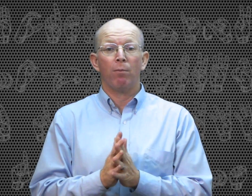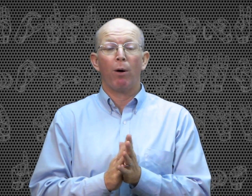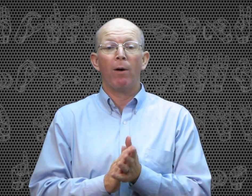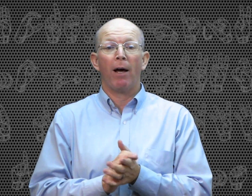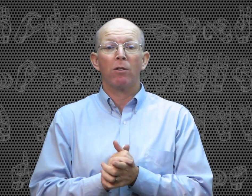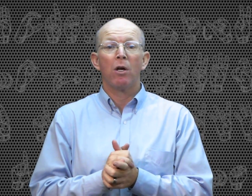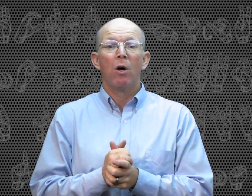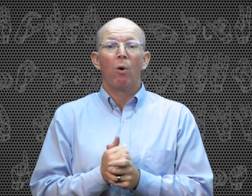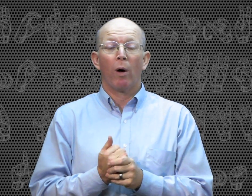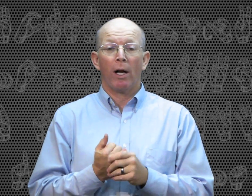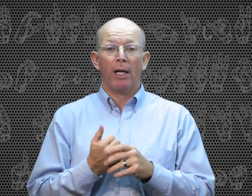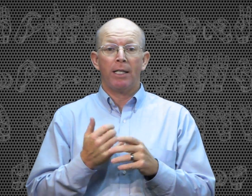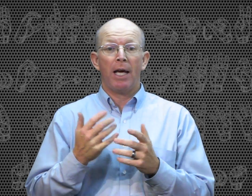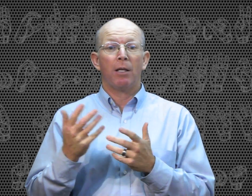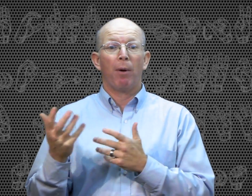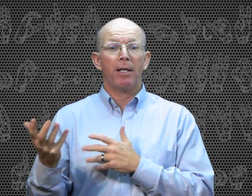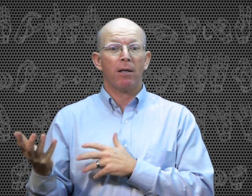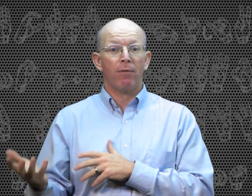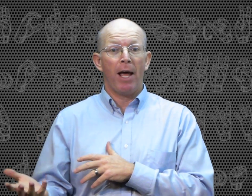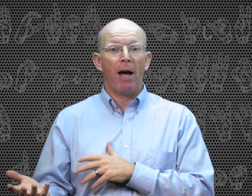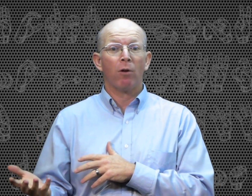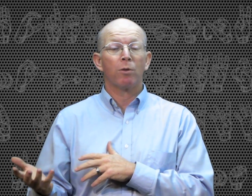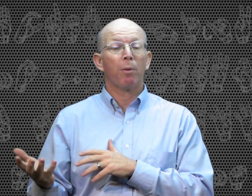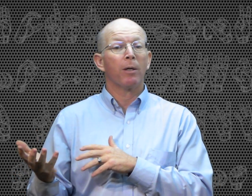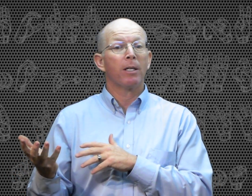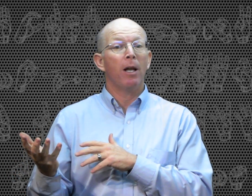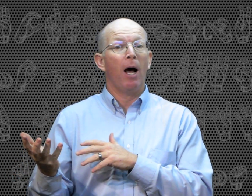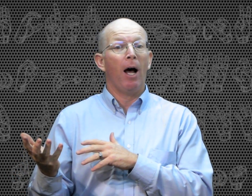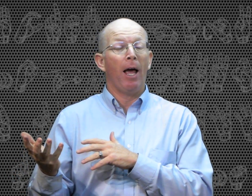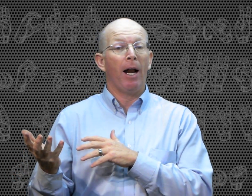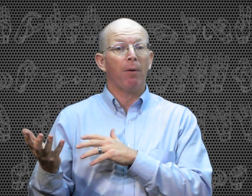And, pronouns are going to take the place of nouns